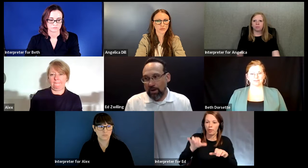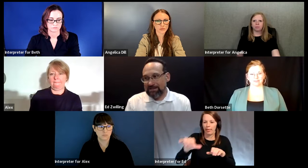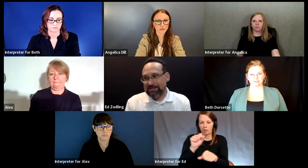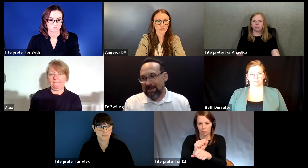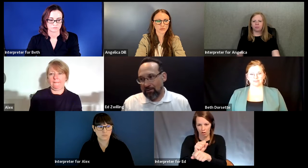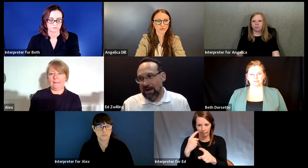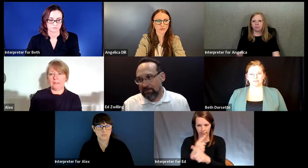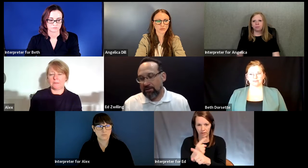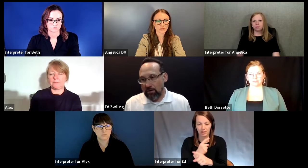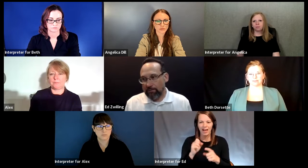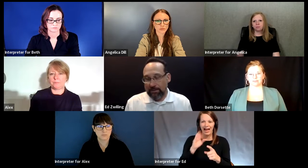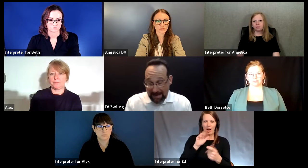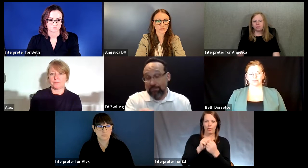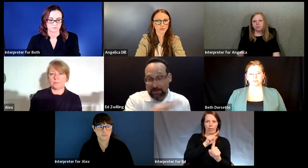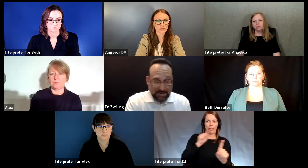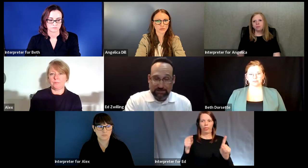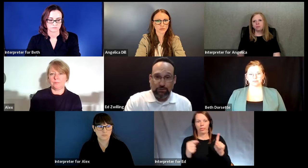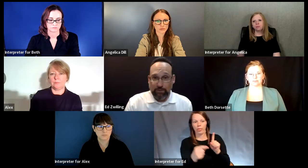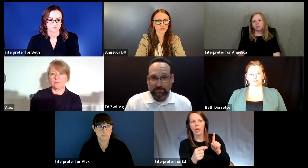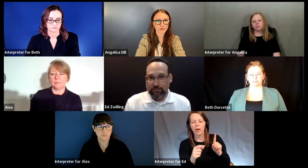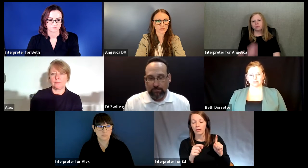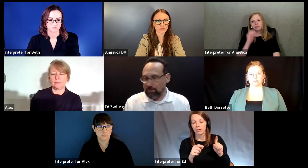So the ways they get around it can be, yeah, it's too expensive.